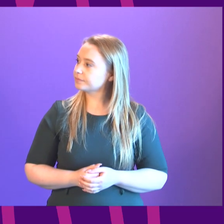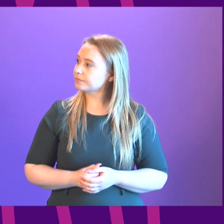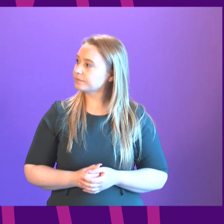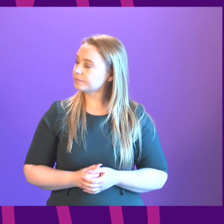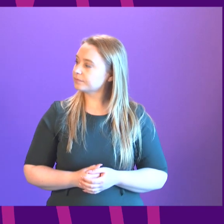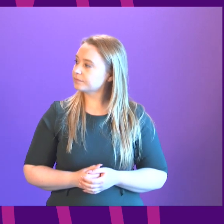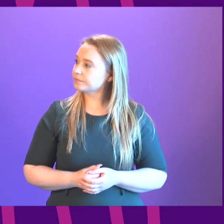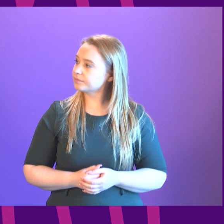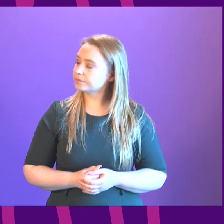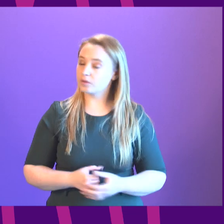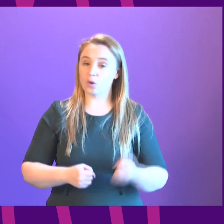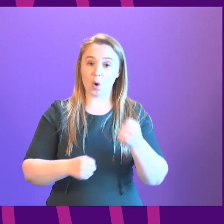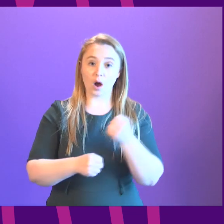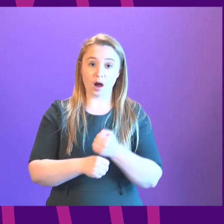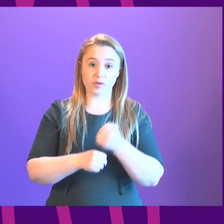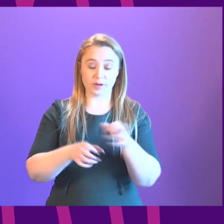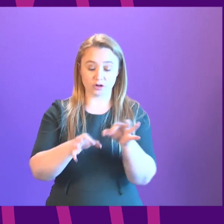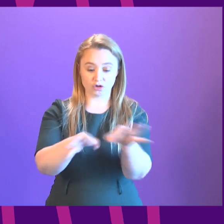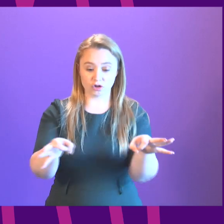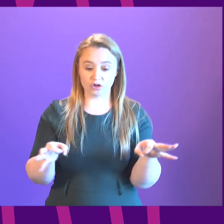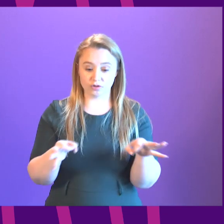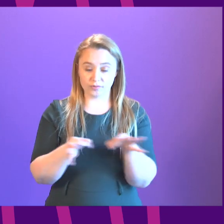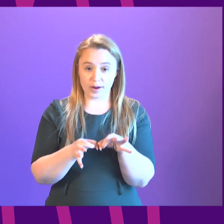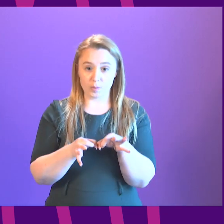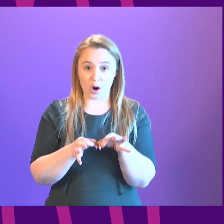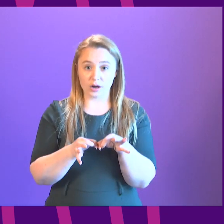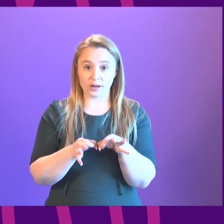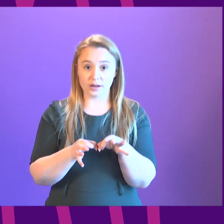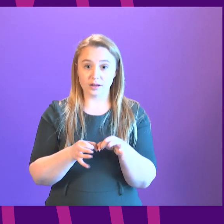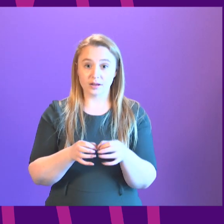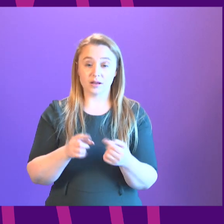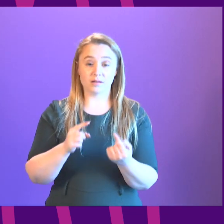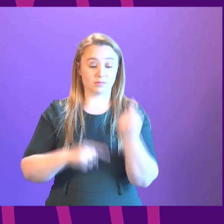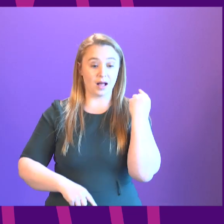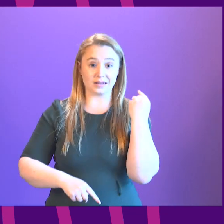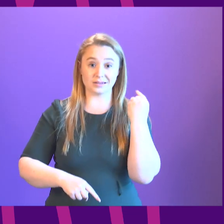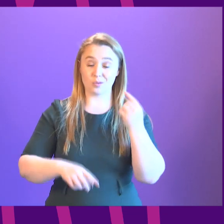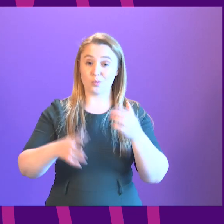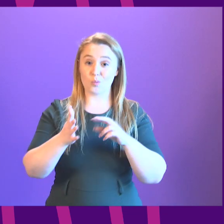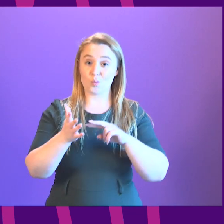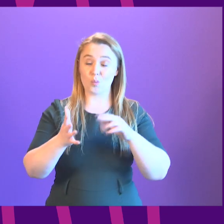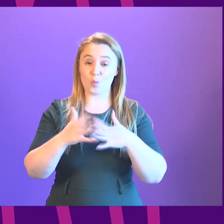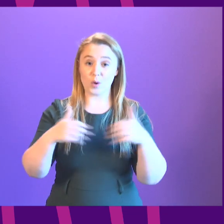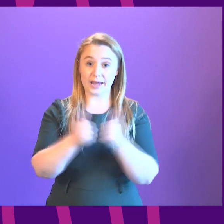framework, launched less than two months ago, was abandoned at the weekend. The decision